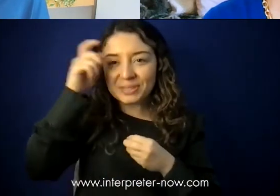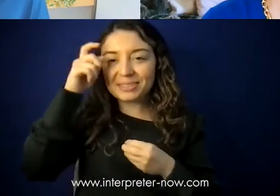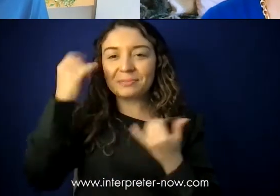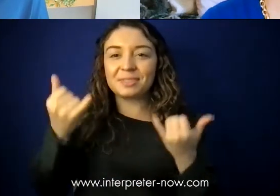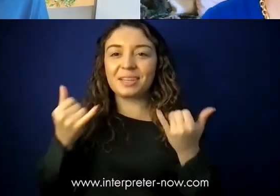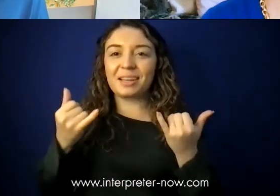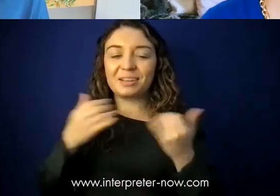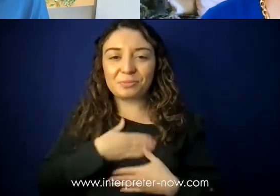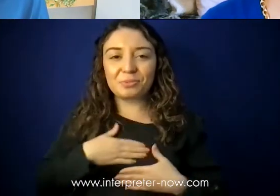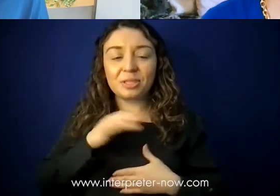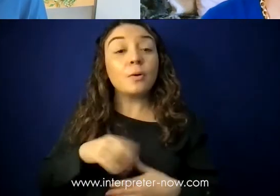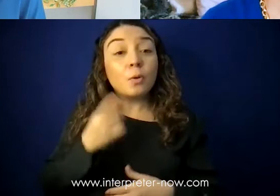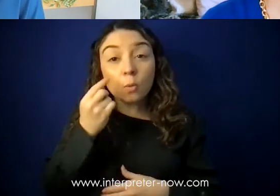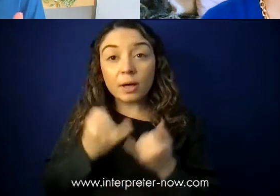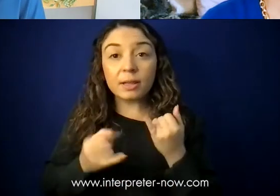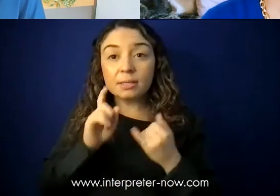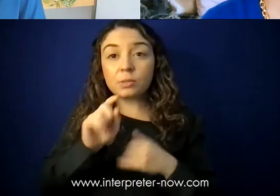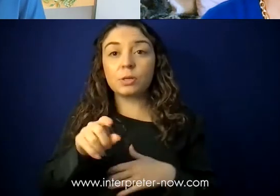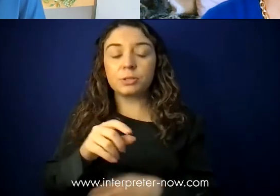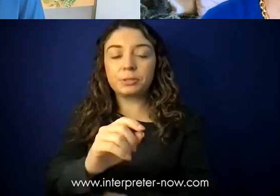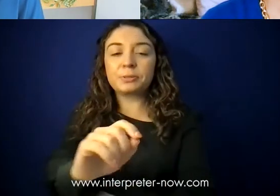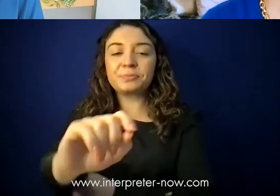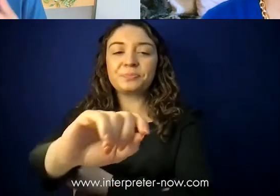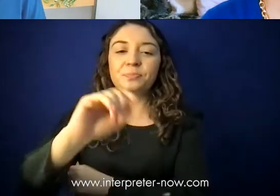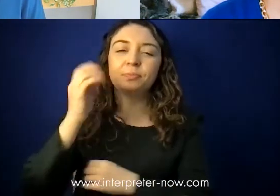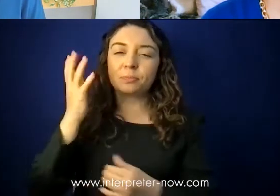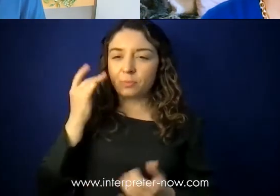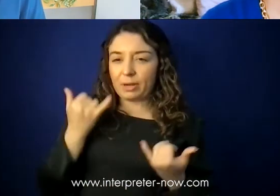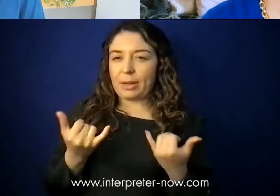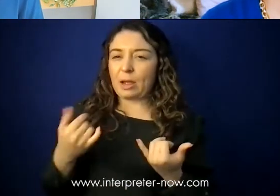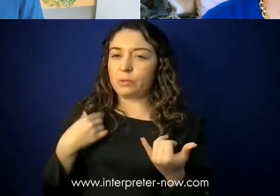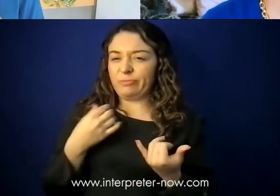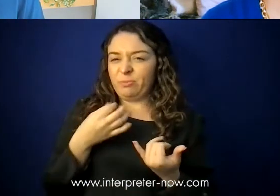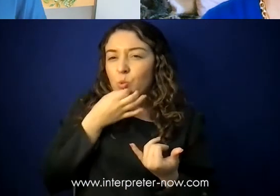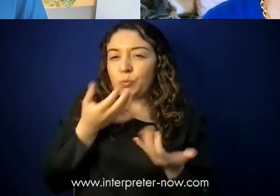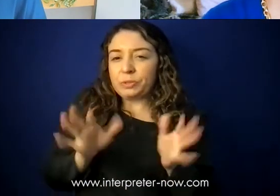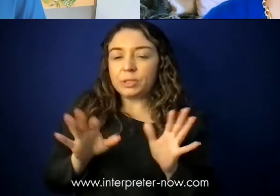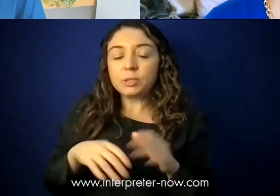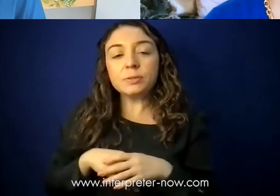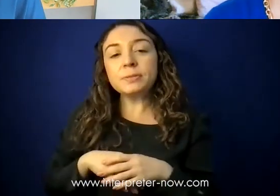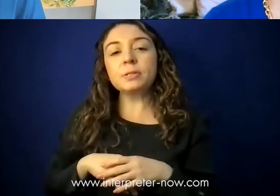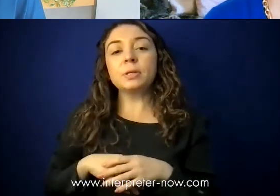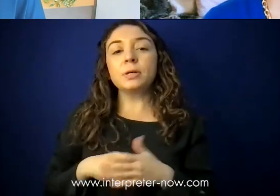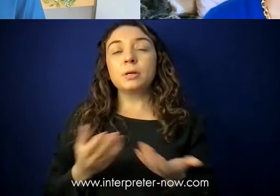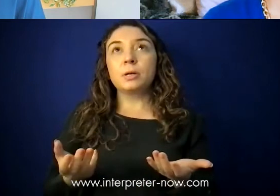I do have one more question as we come to a close here, which is that we always end